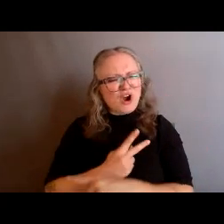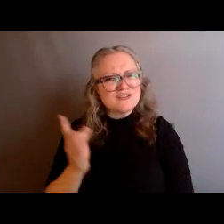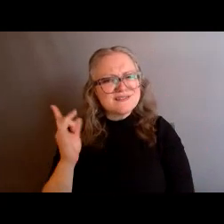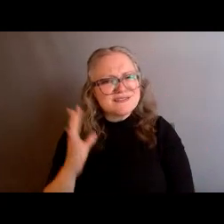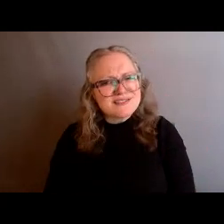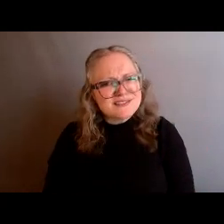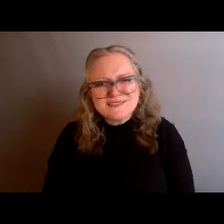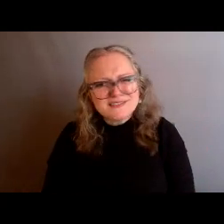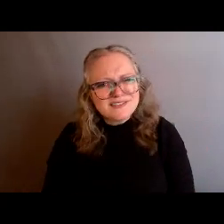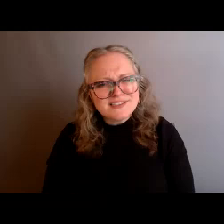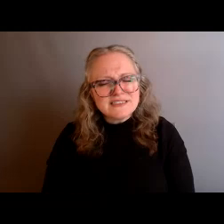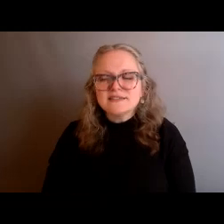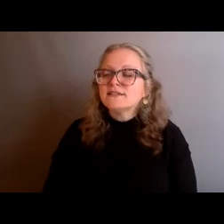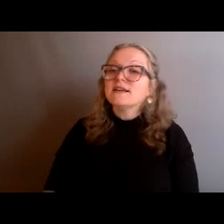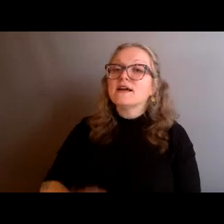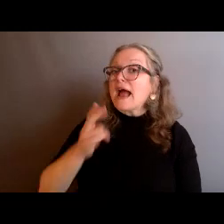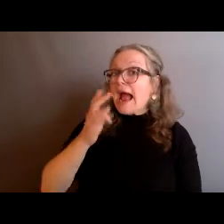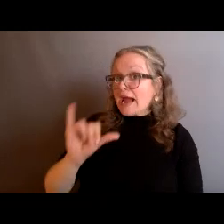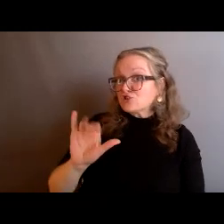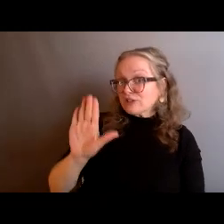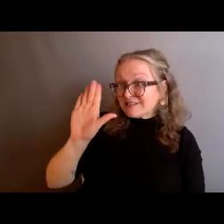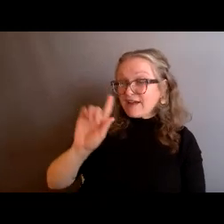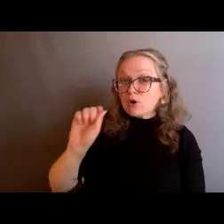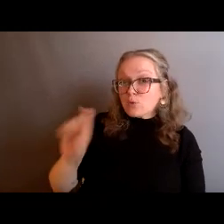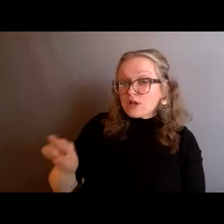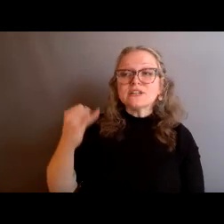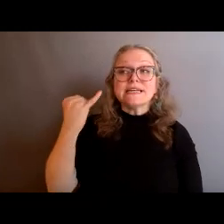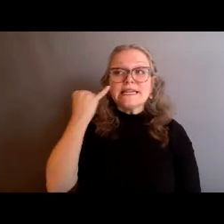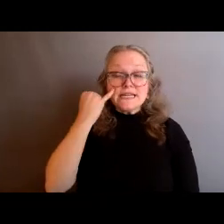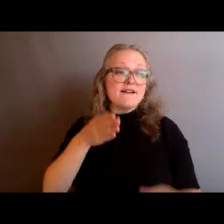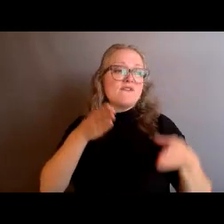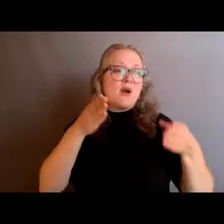So we have one question. If someone is having a problem understanding people